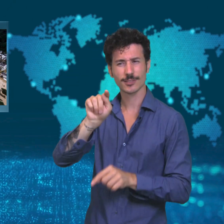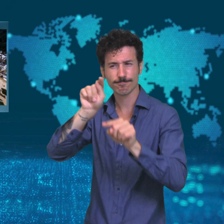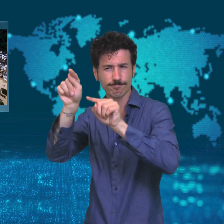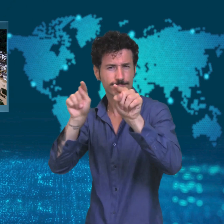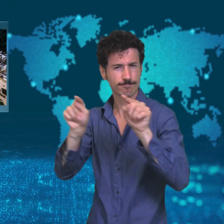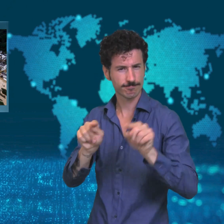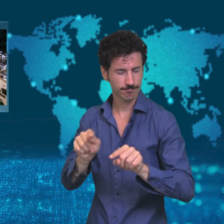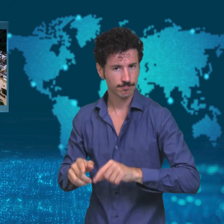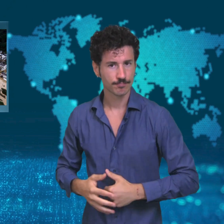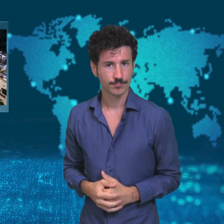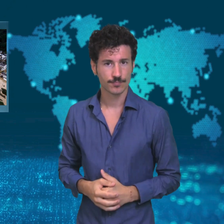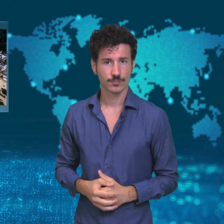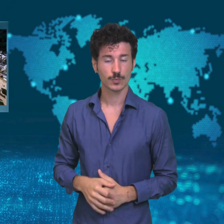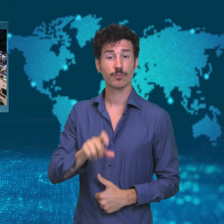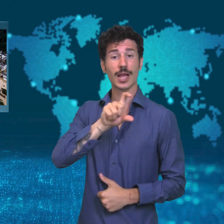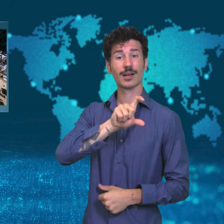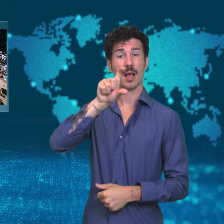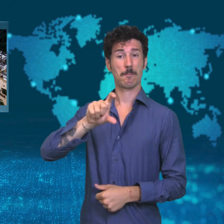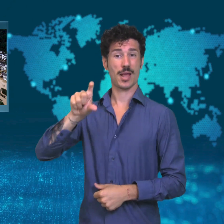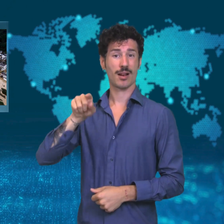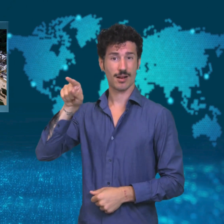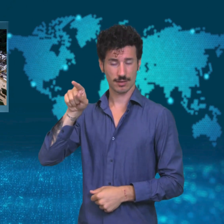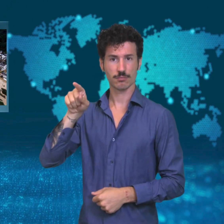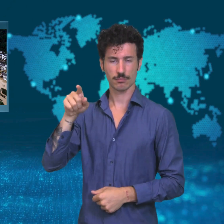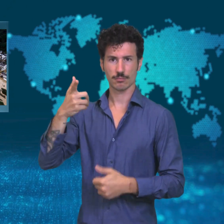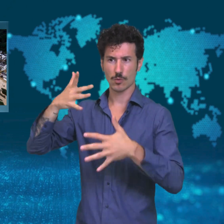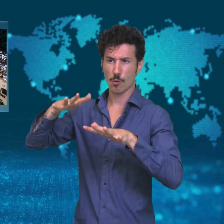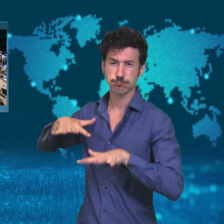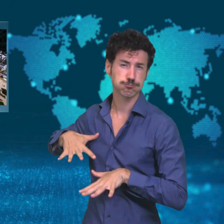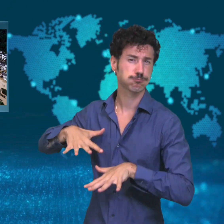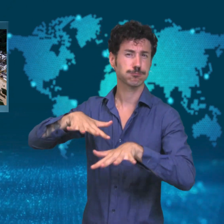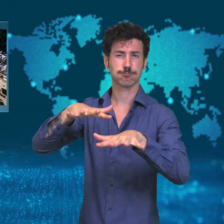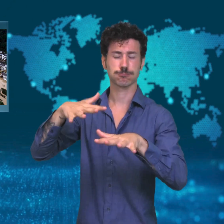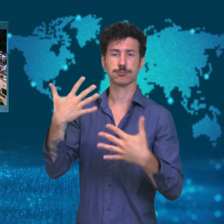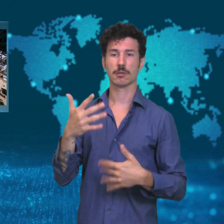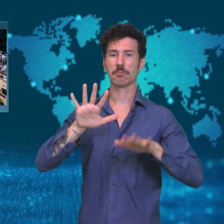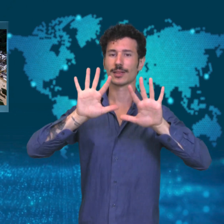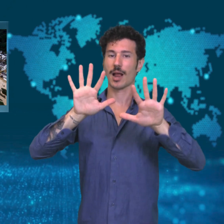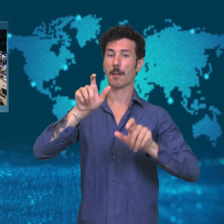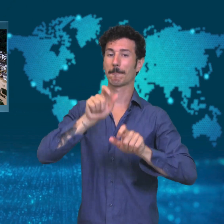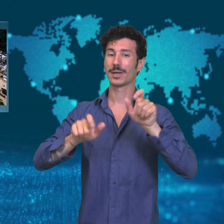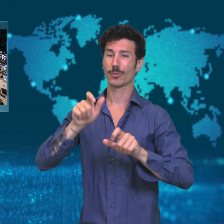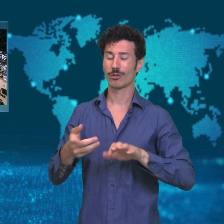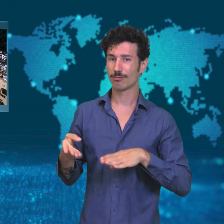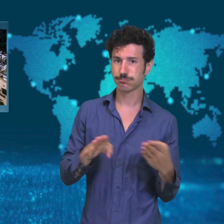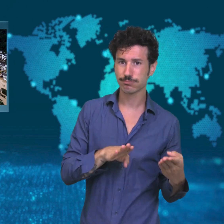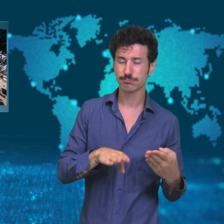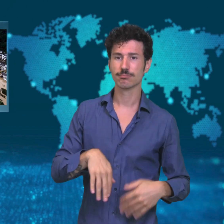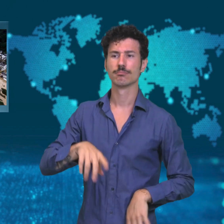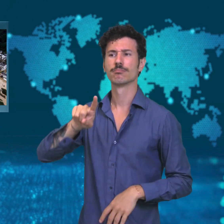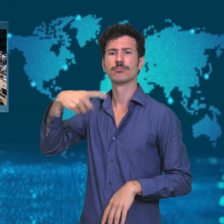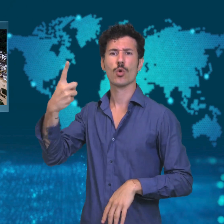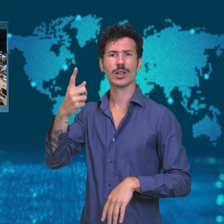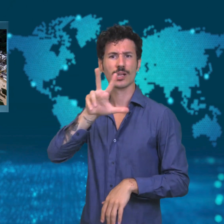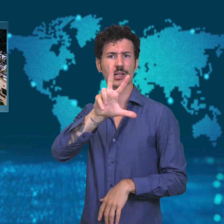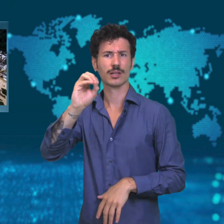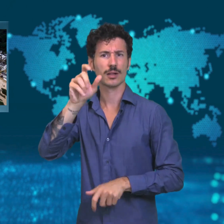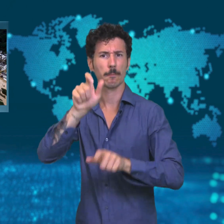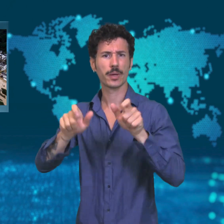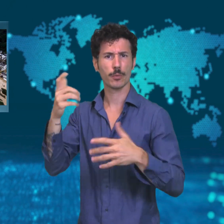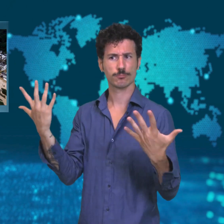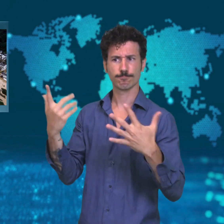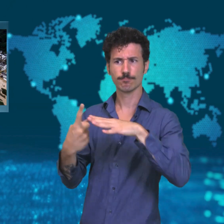India, China, Japan, and other South Asian countries.